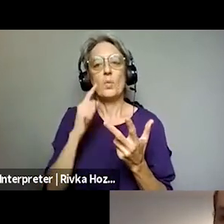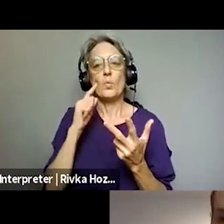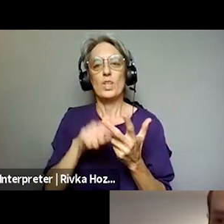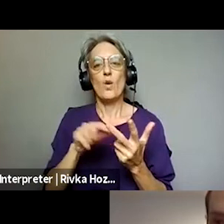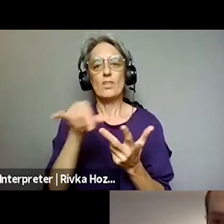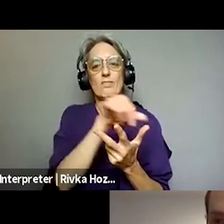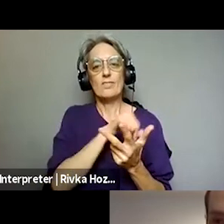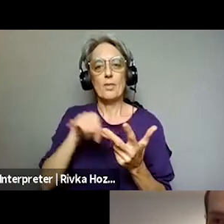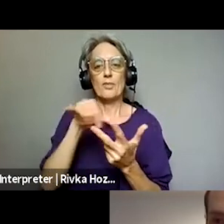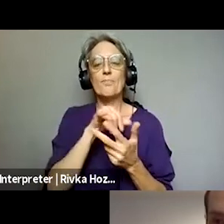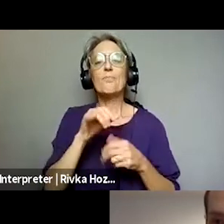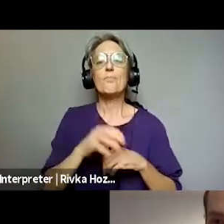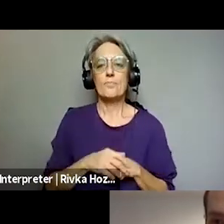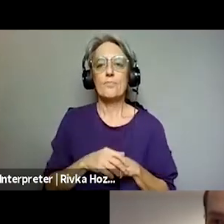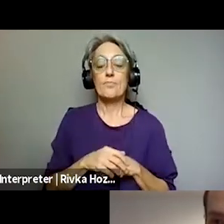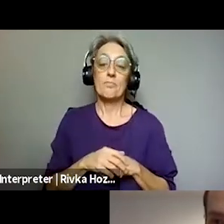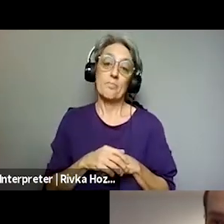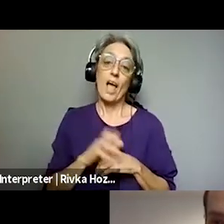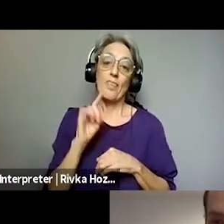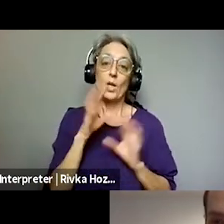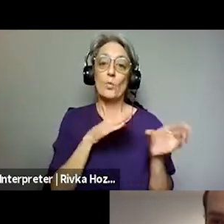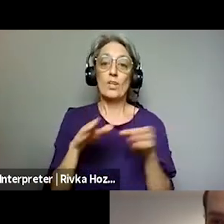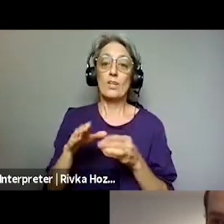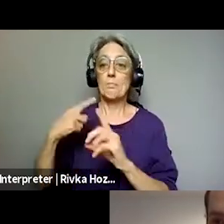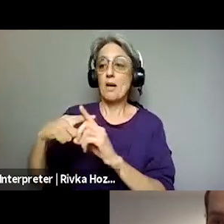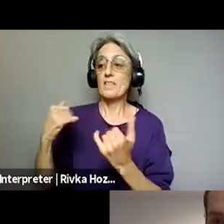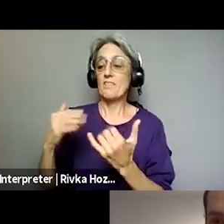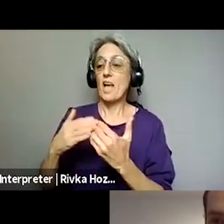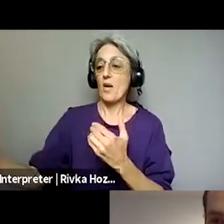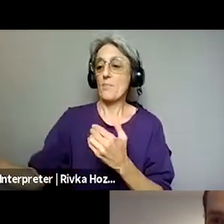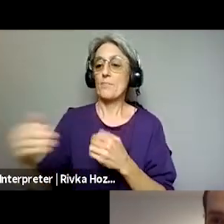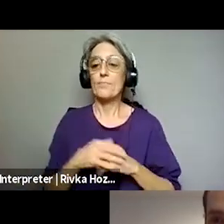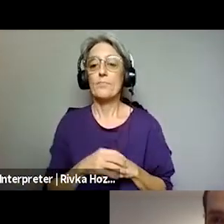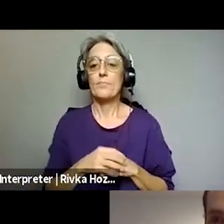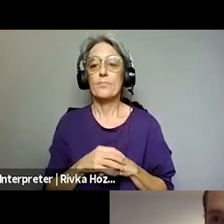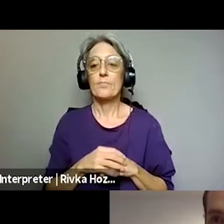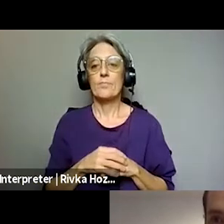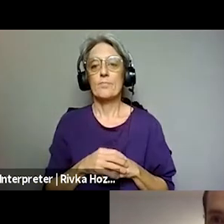that is a step in the positive direction showing that you know we’re all already on the same page